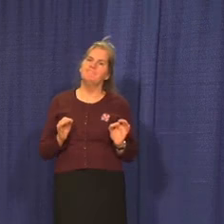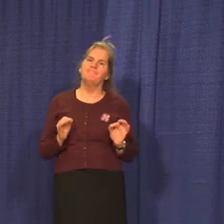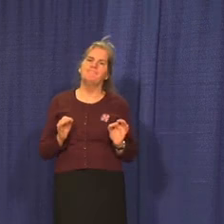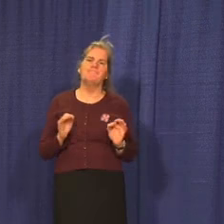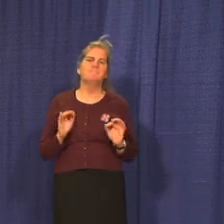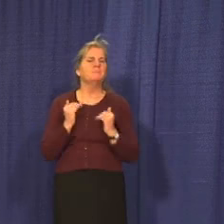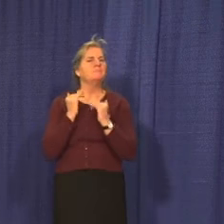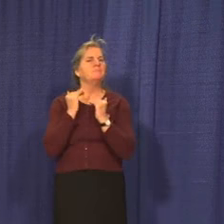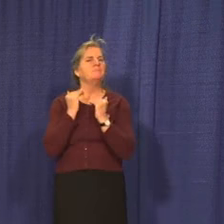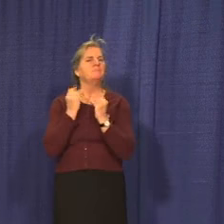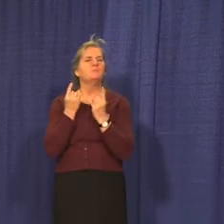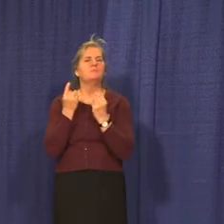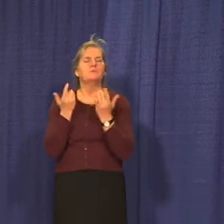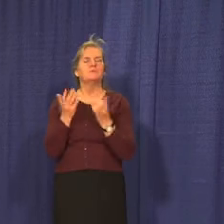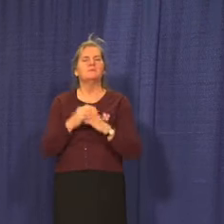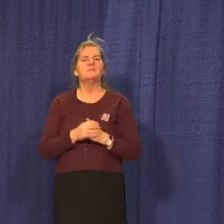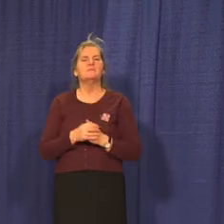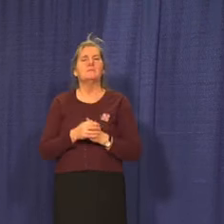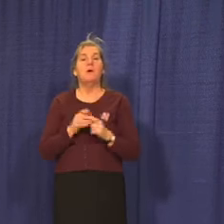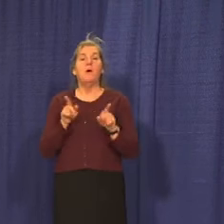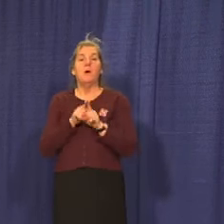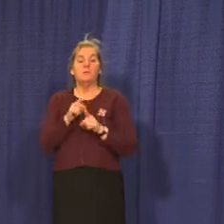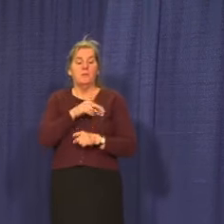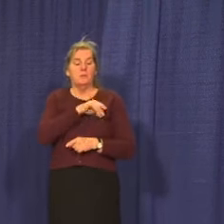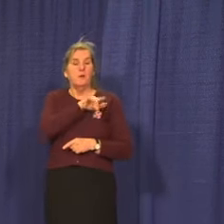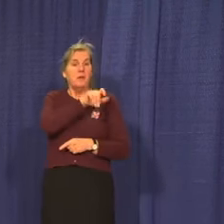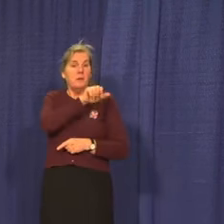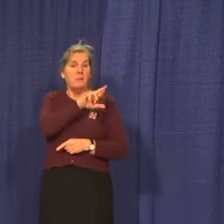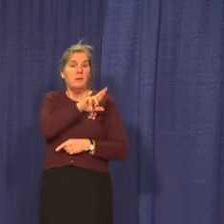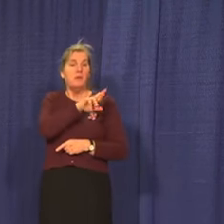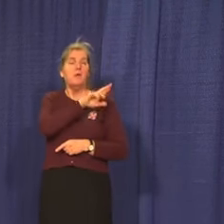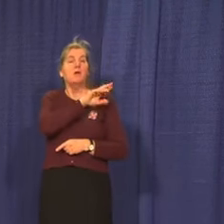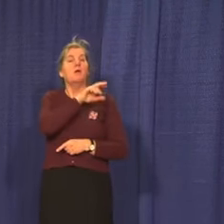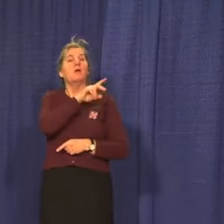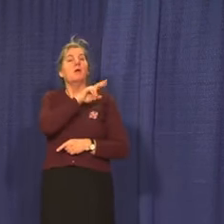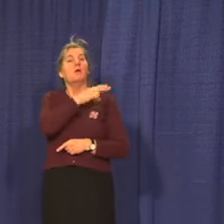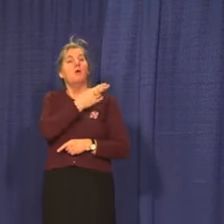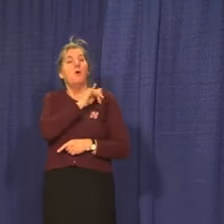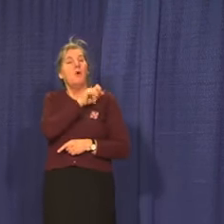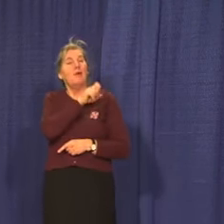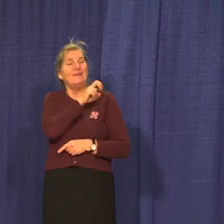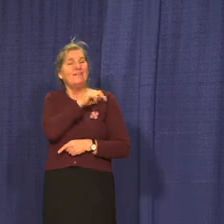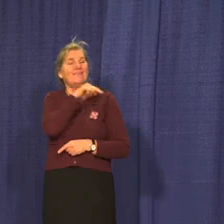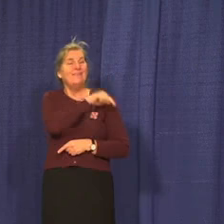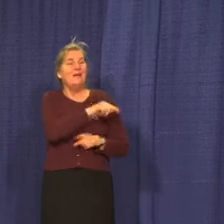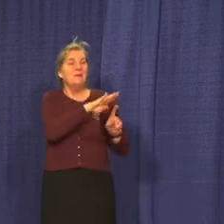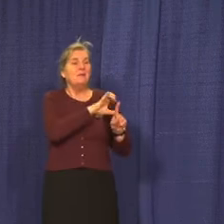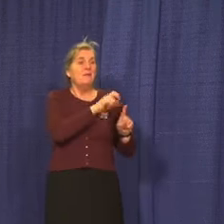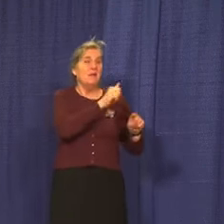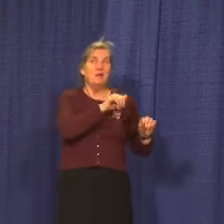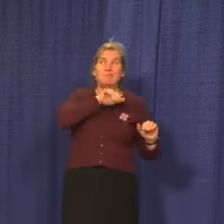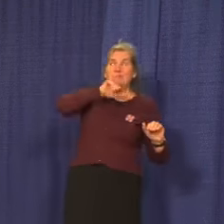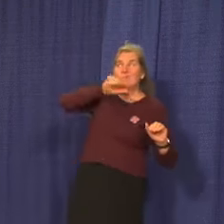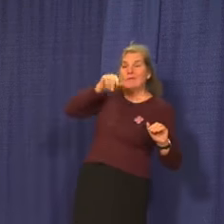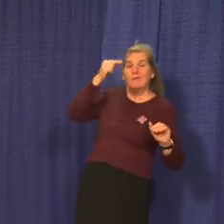I HAVE ALSO HEARD PREMIER HORGAN CALL TO RESTRICT NONESSENTIAL TRAVEL WITHIN CANADA. WE SUPPORT BC'S EFFORTS TO LIMIT